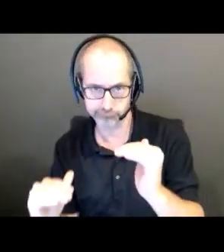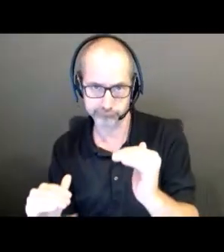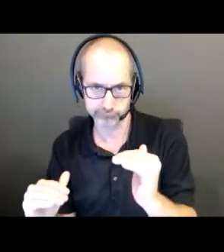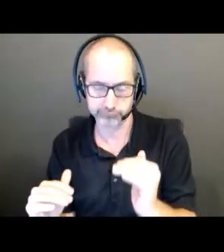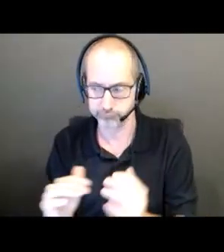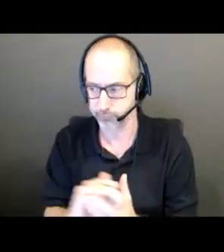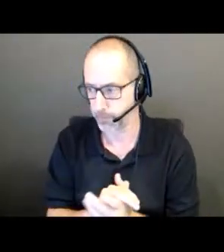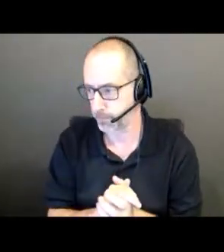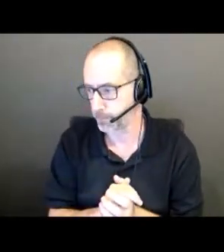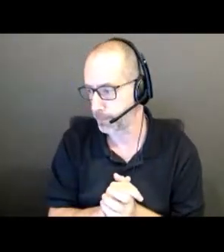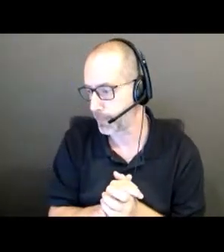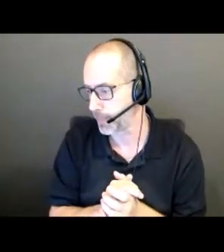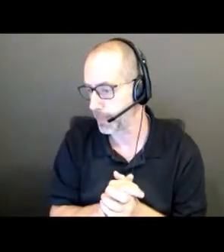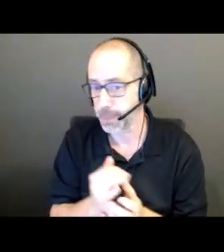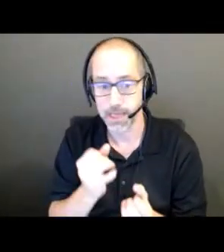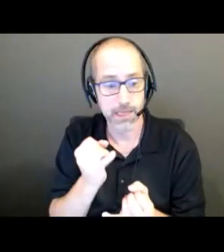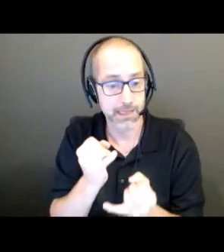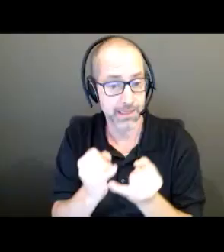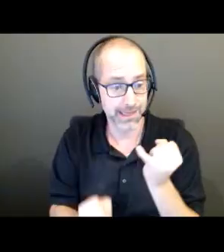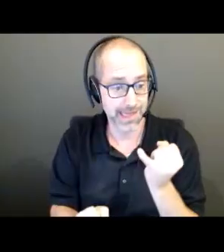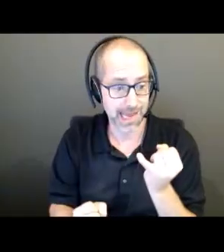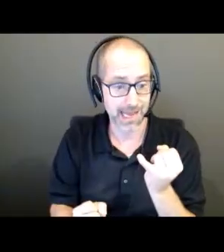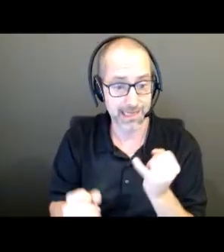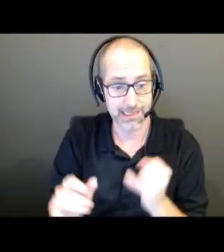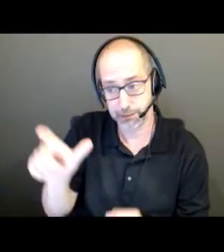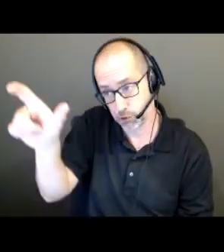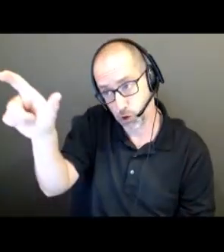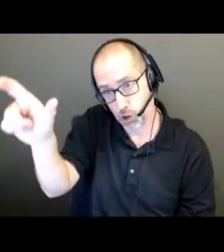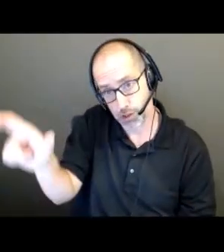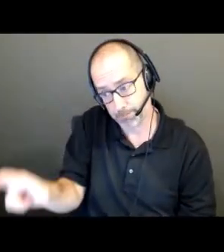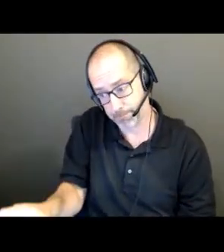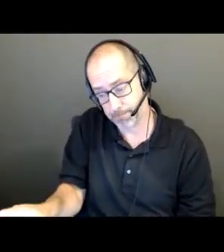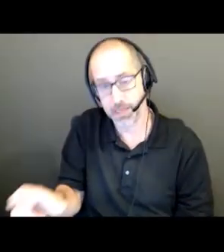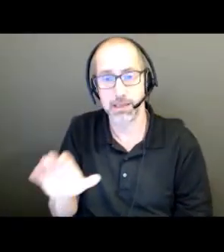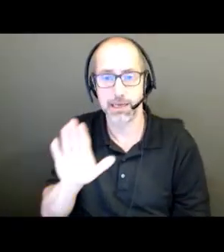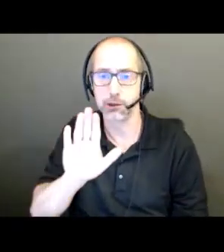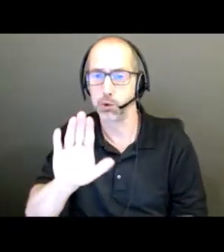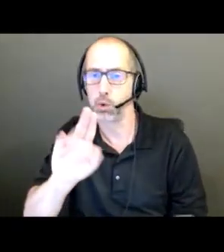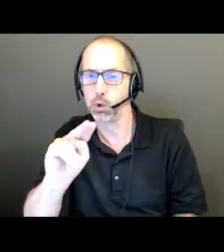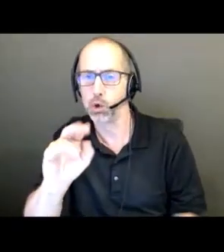The last column in the budget is your Budget Notes.